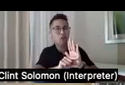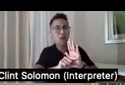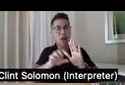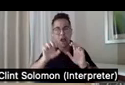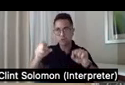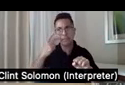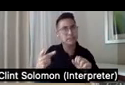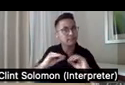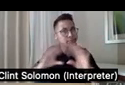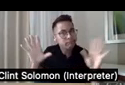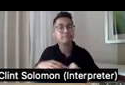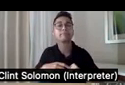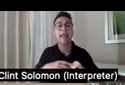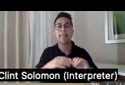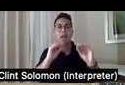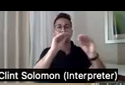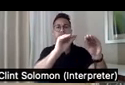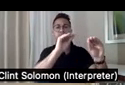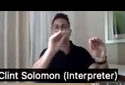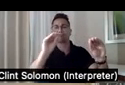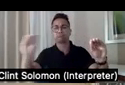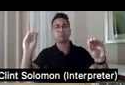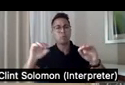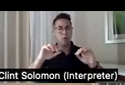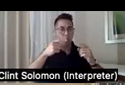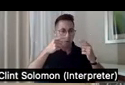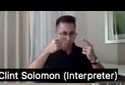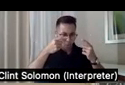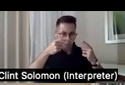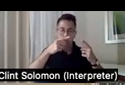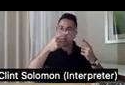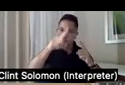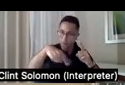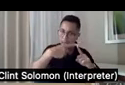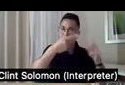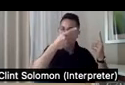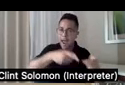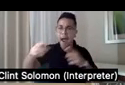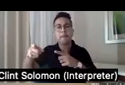them in a sequence that they appear in the book so the child gets a sense of sequence in literacy